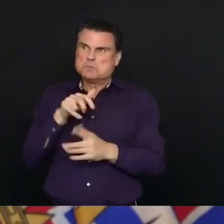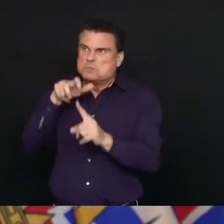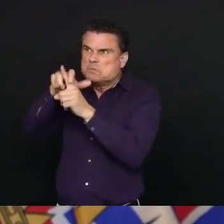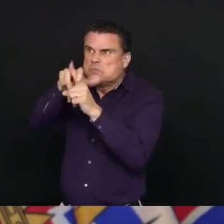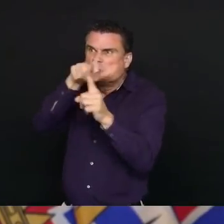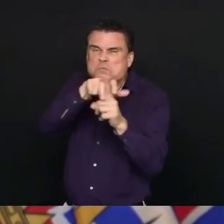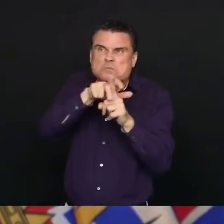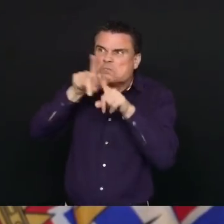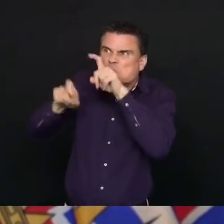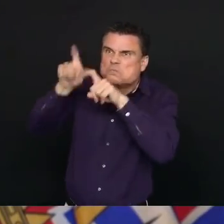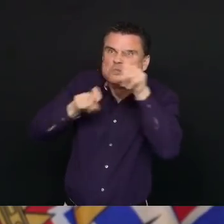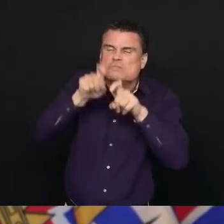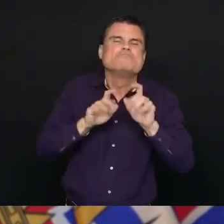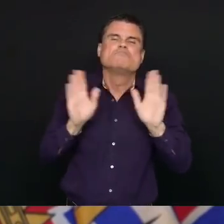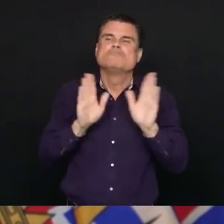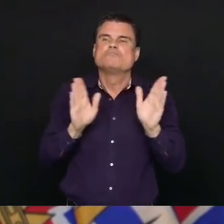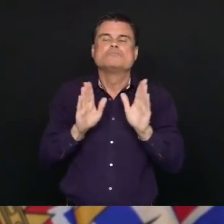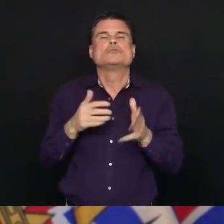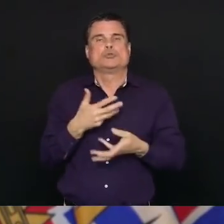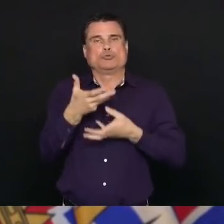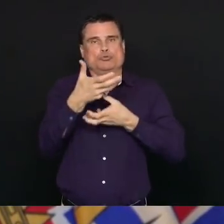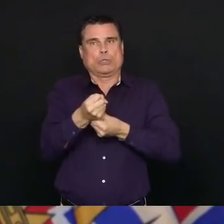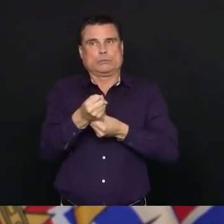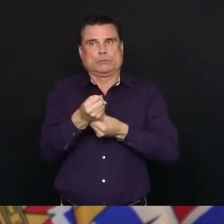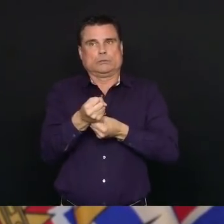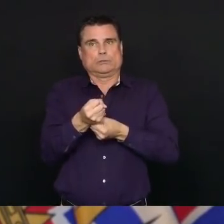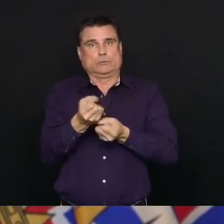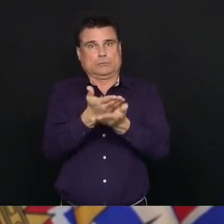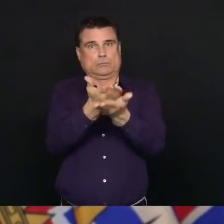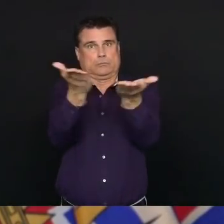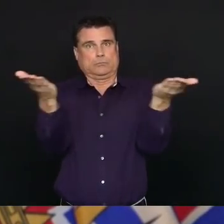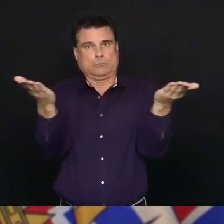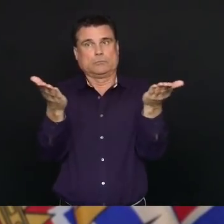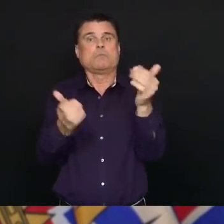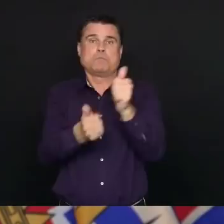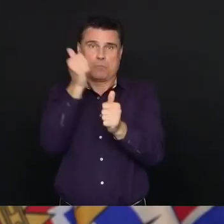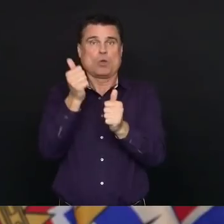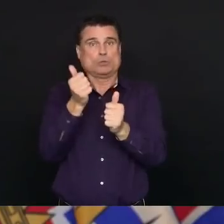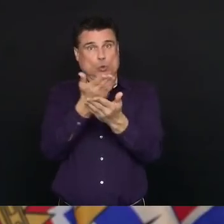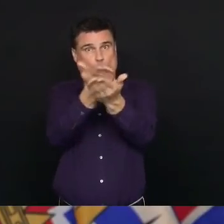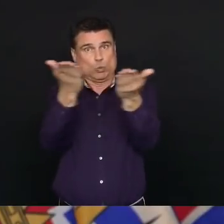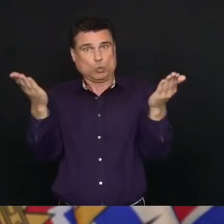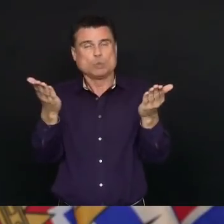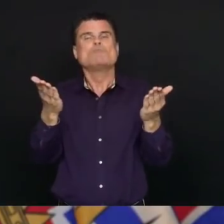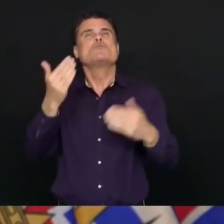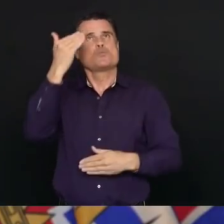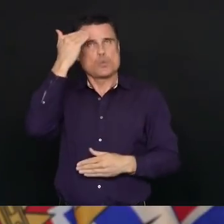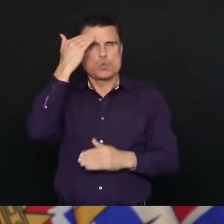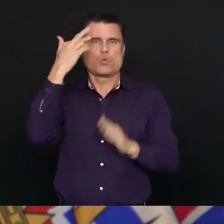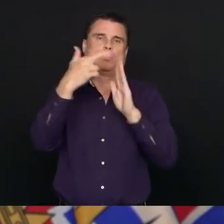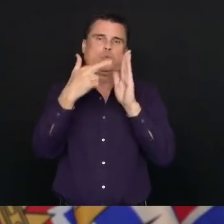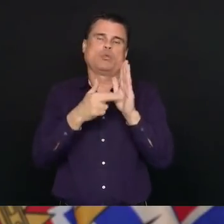do that. Because we all have a part in this. And it is our own families and our own